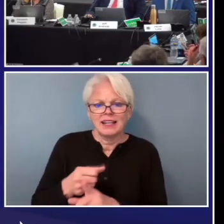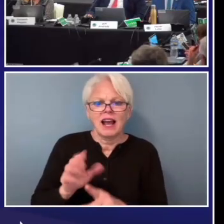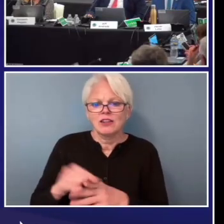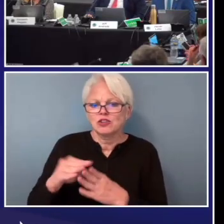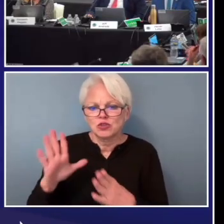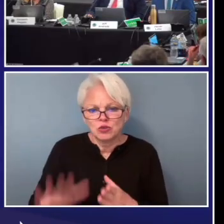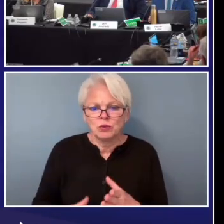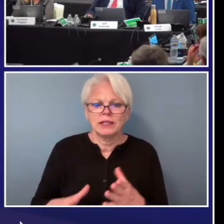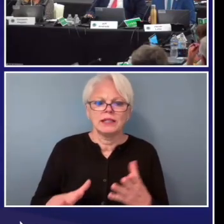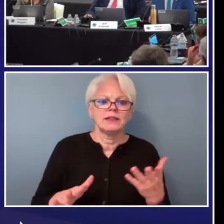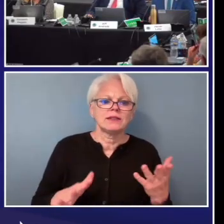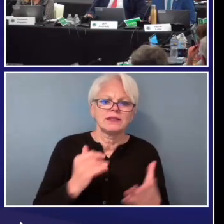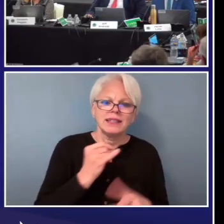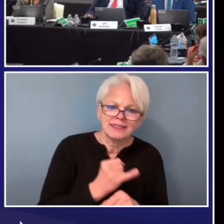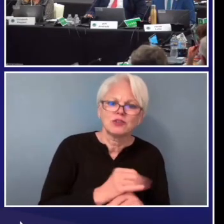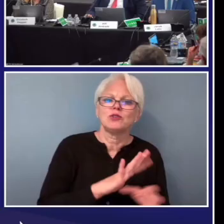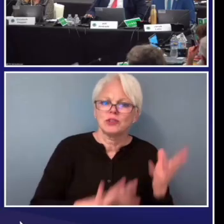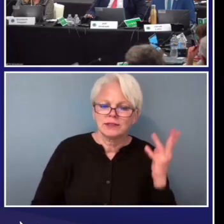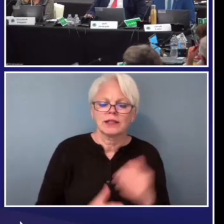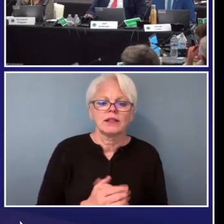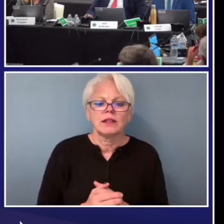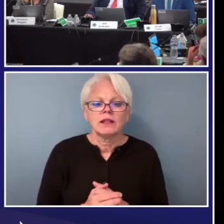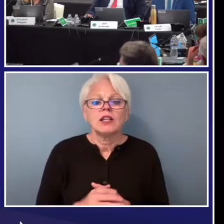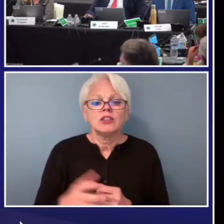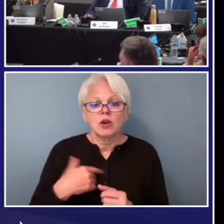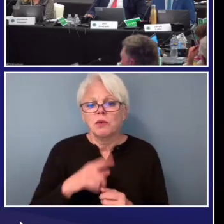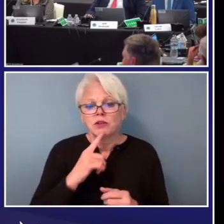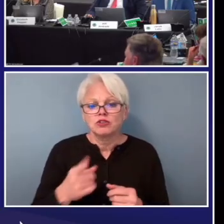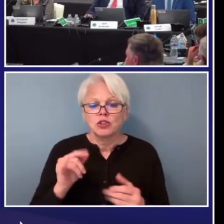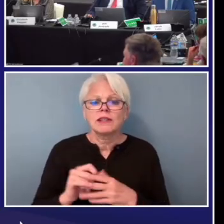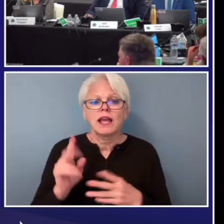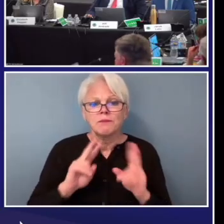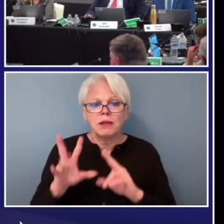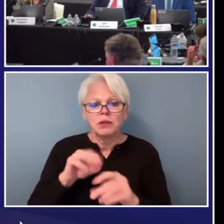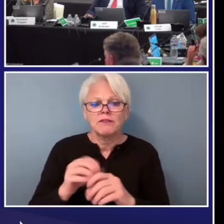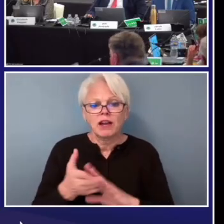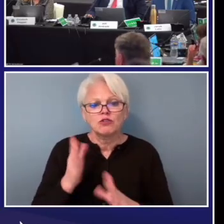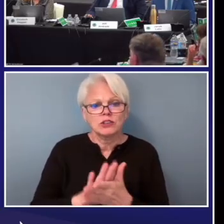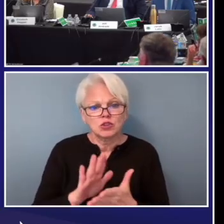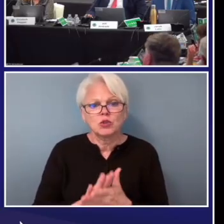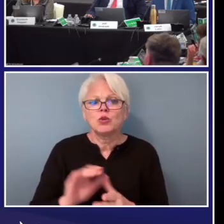with running these schools are disinterested and are really working in the best interest of students and institutions,